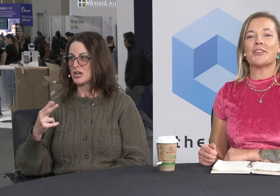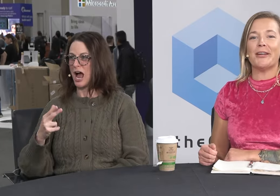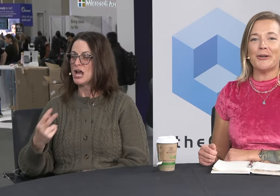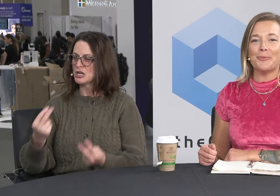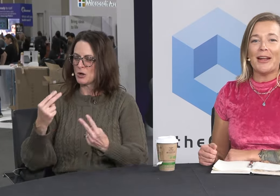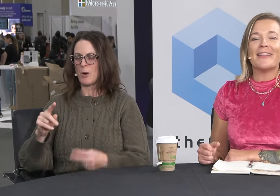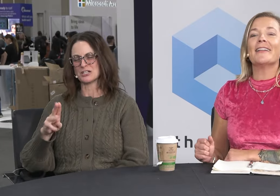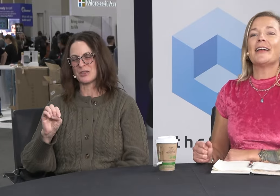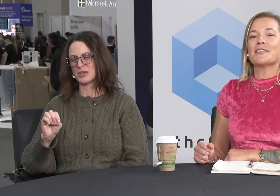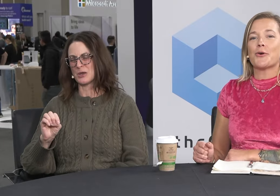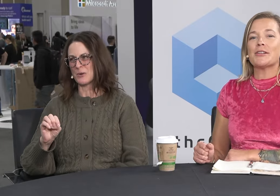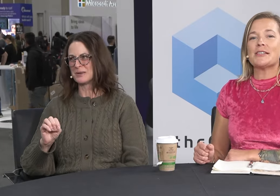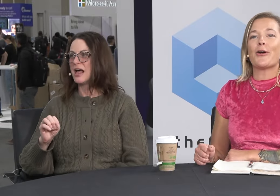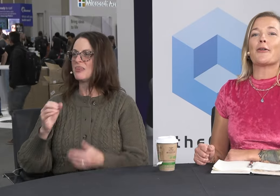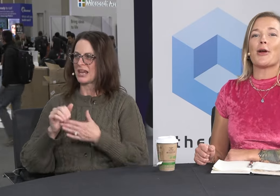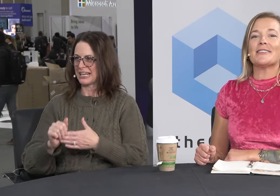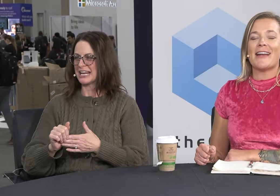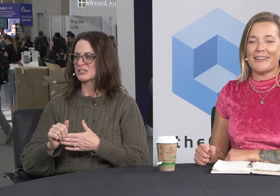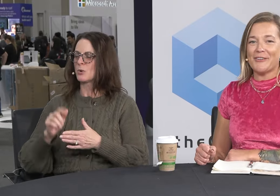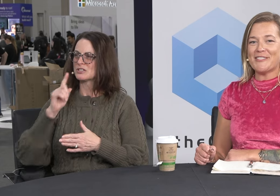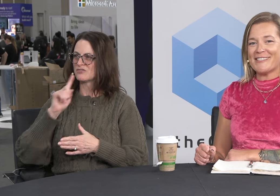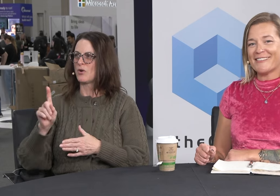You're watching theCUBE, the leading source for enterprise tech news.